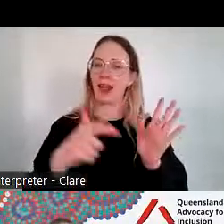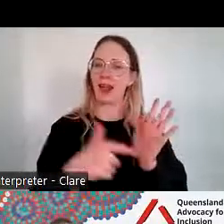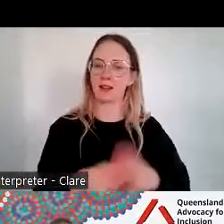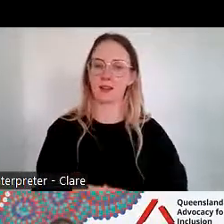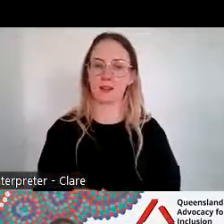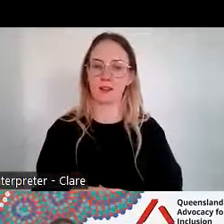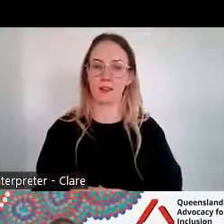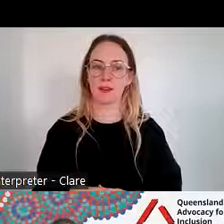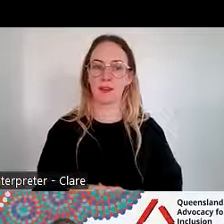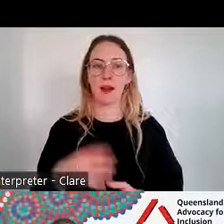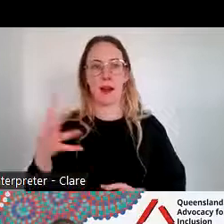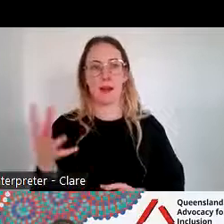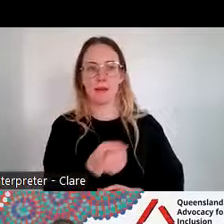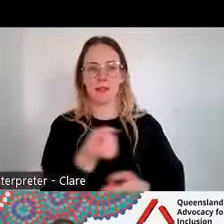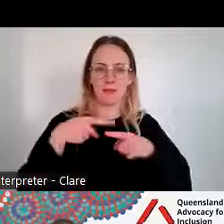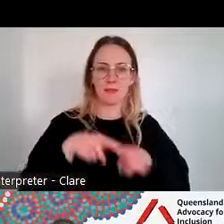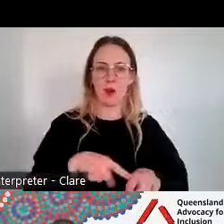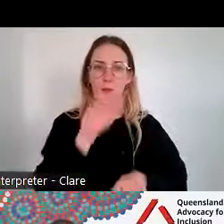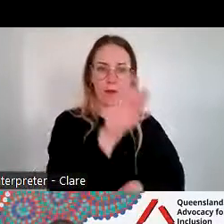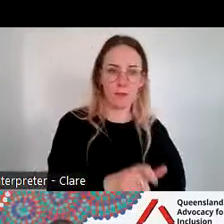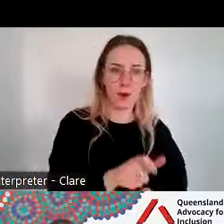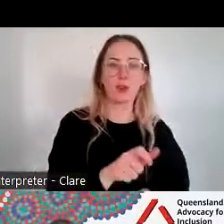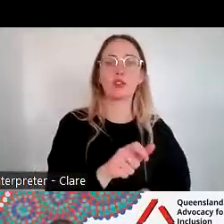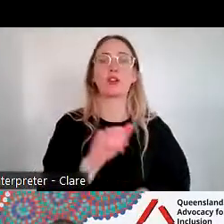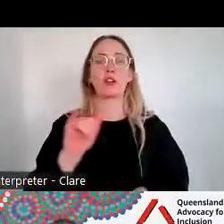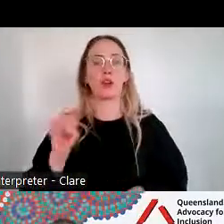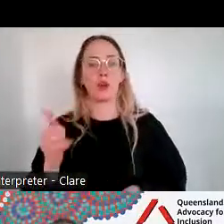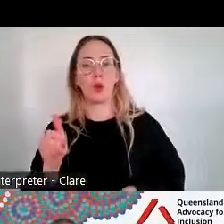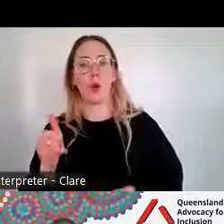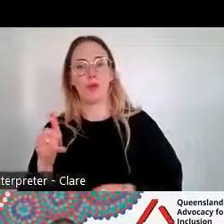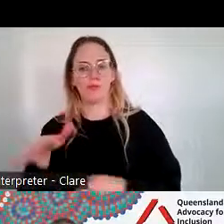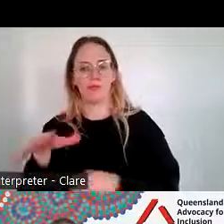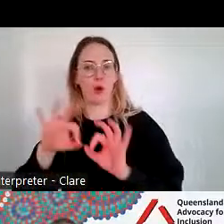entity performing a function or exercising a power under the Act. That includes a guardian,